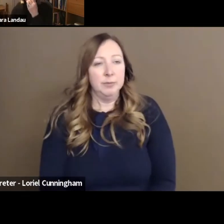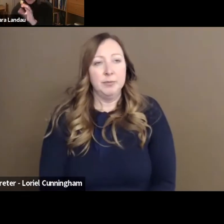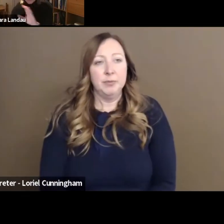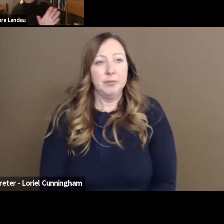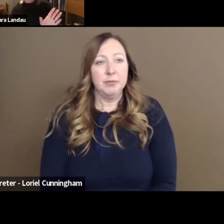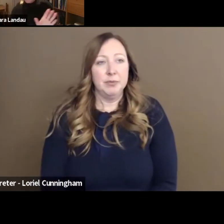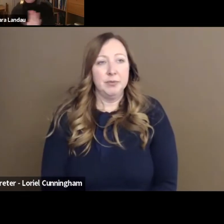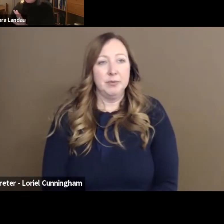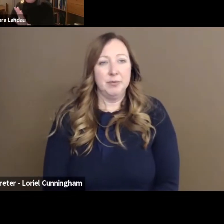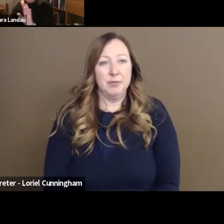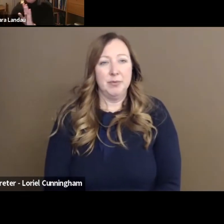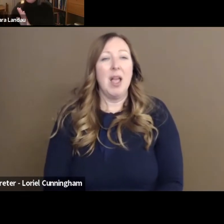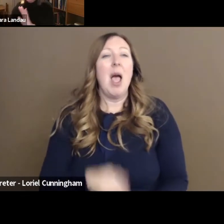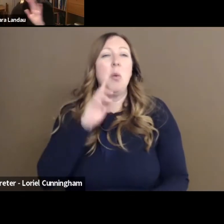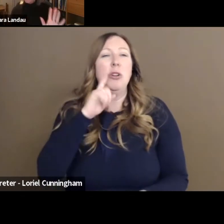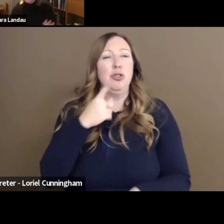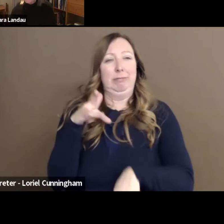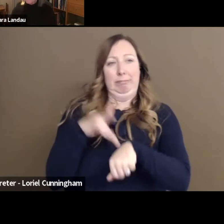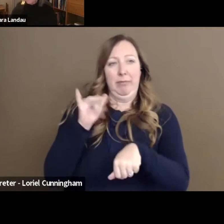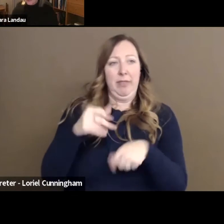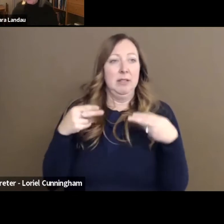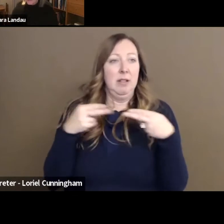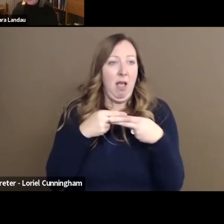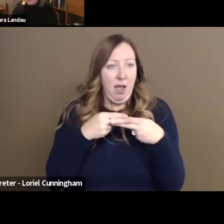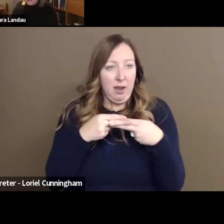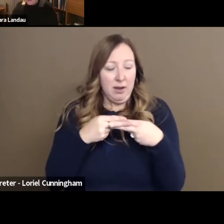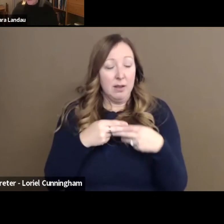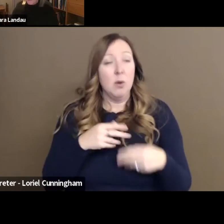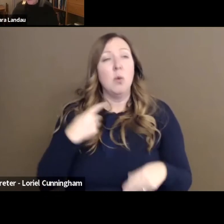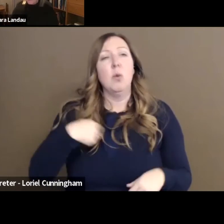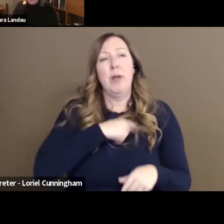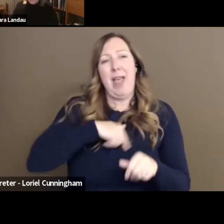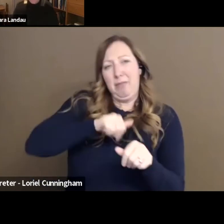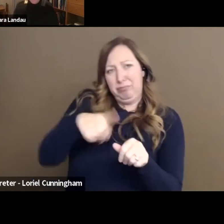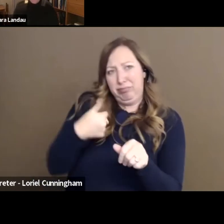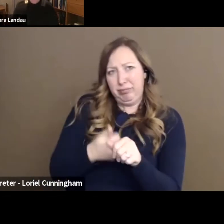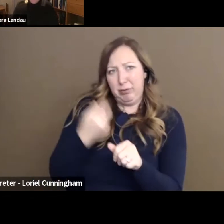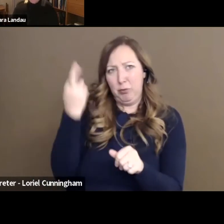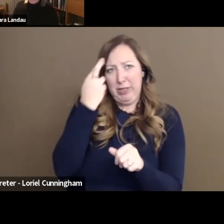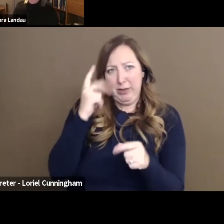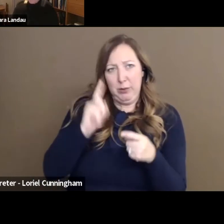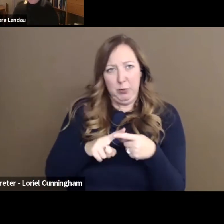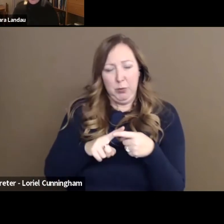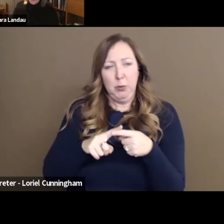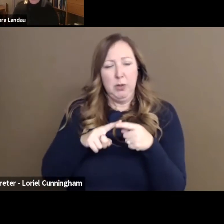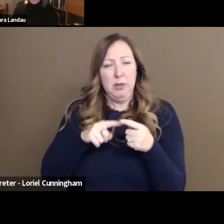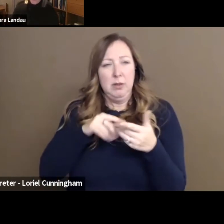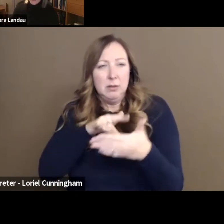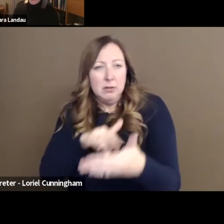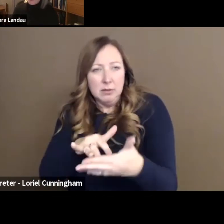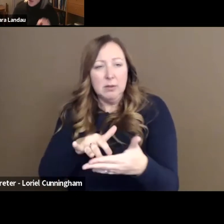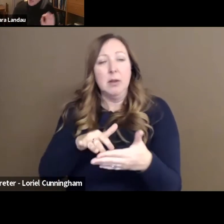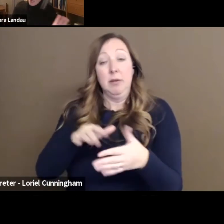quickly just to say there was good reason to do these studies in people with williams syndrome